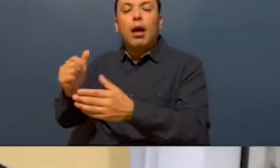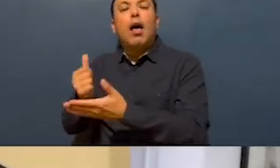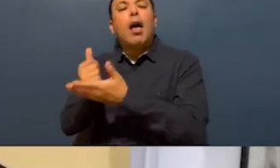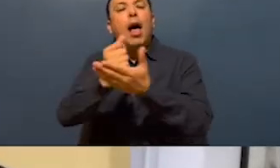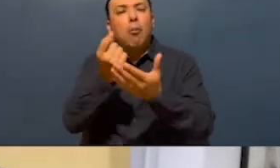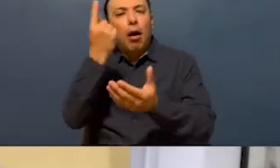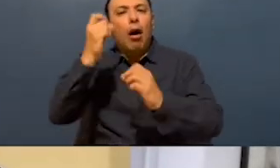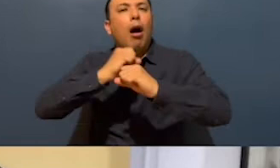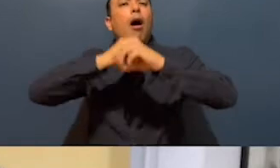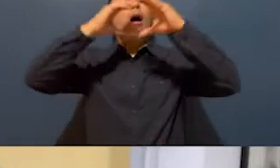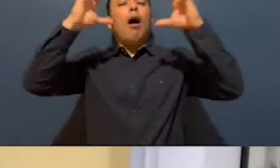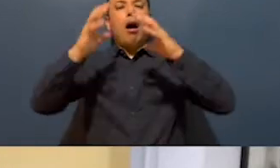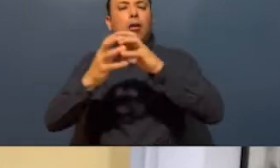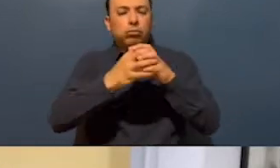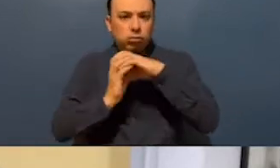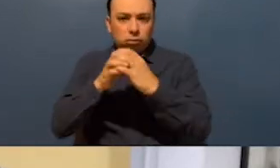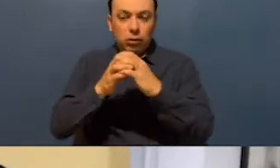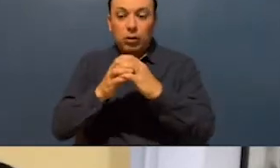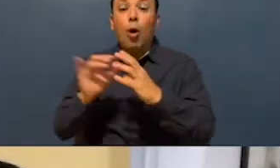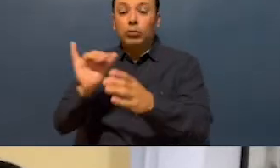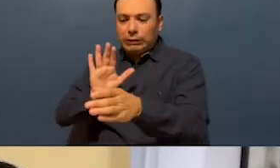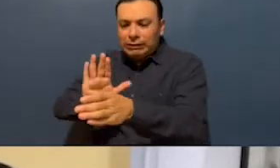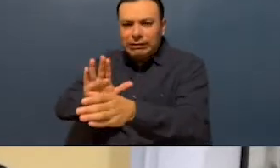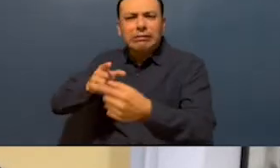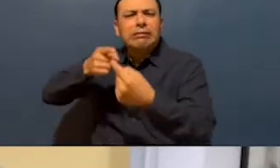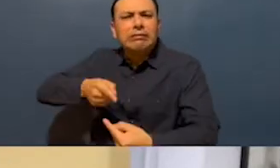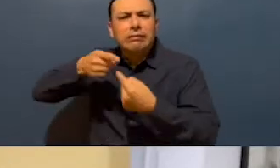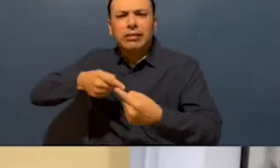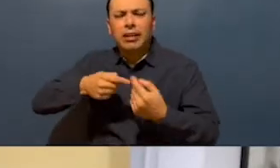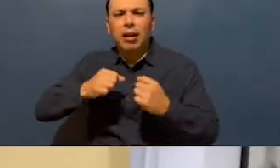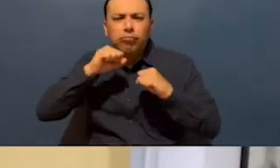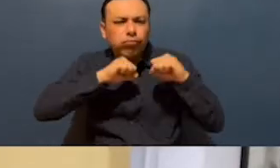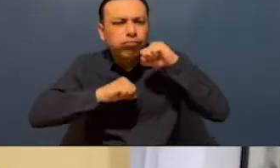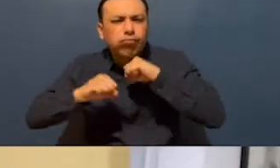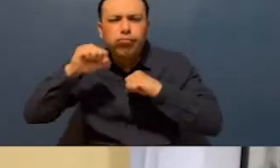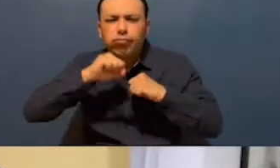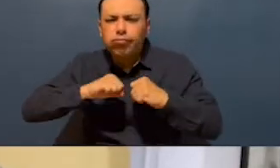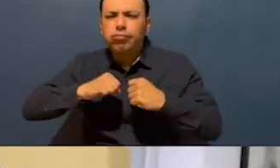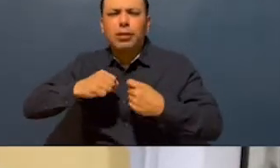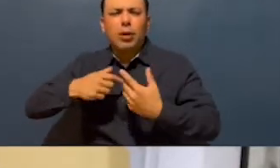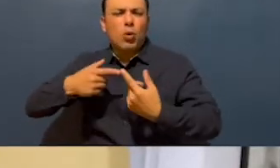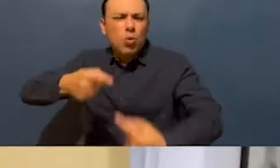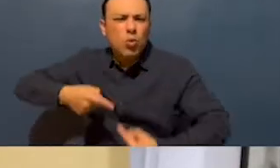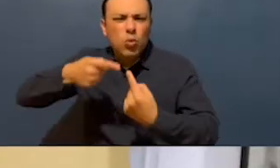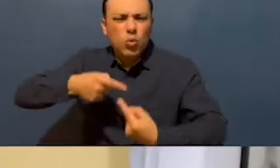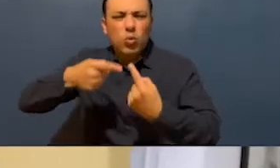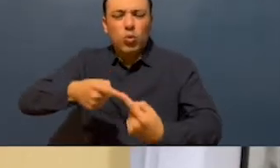multi-marginalized folks have to go through, and it provides a more deeper understanding